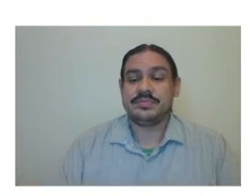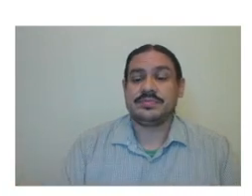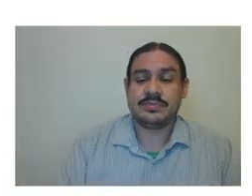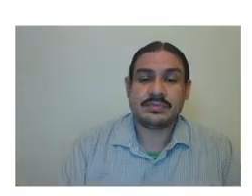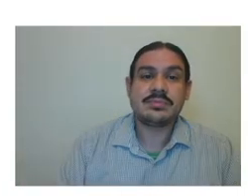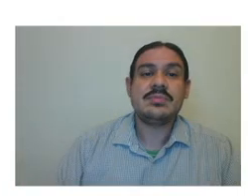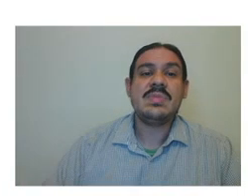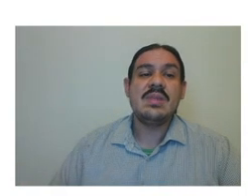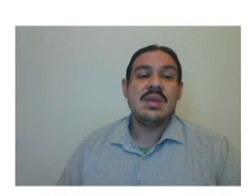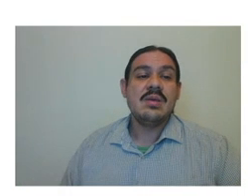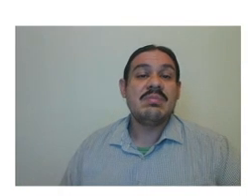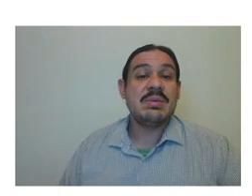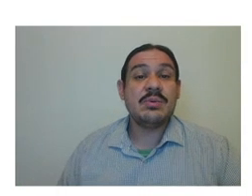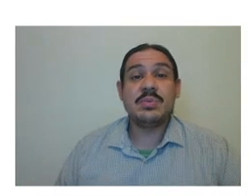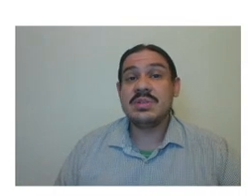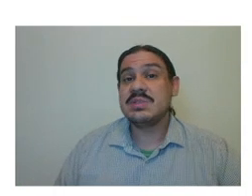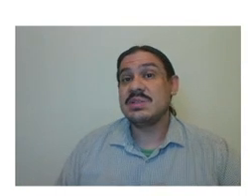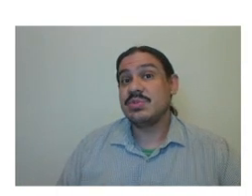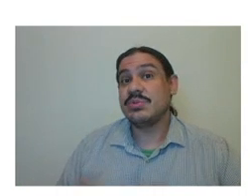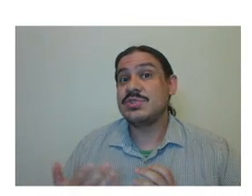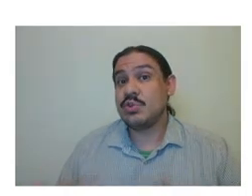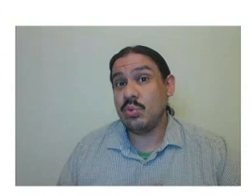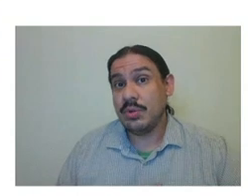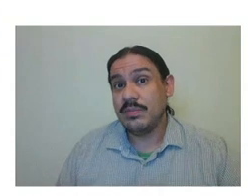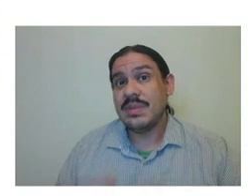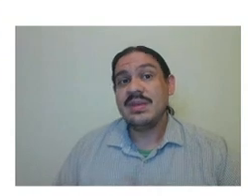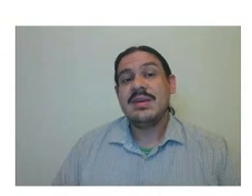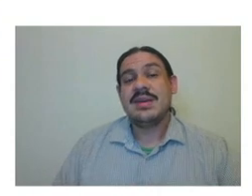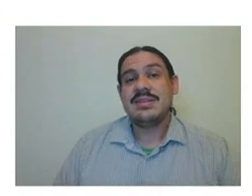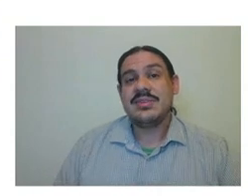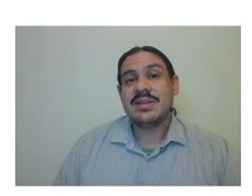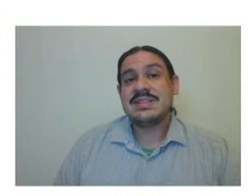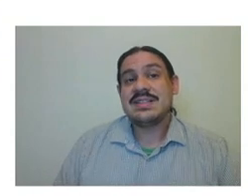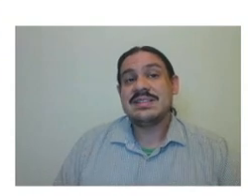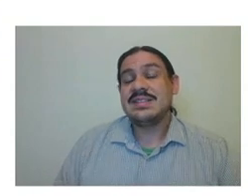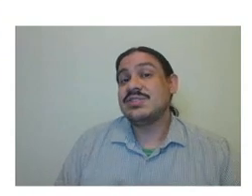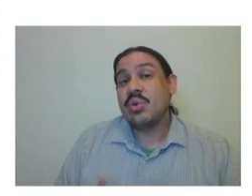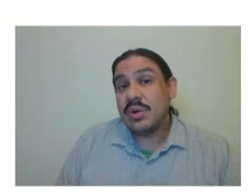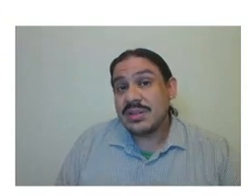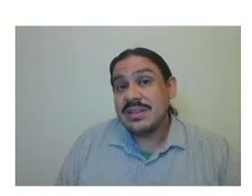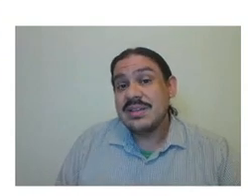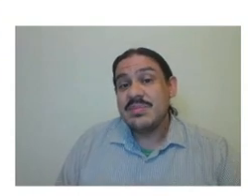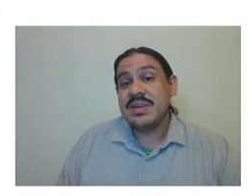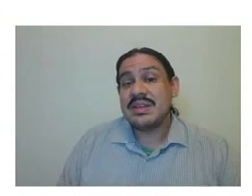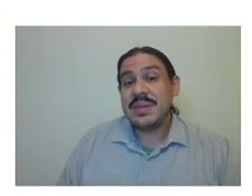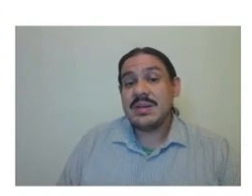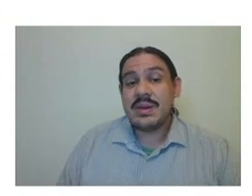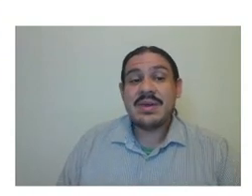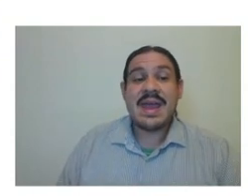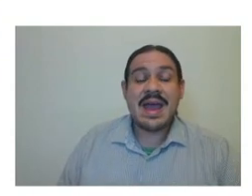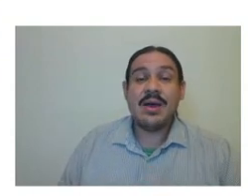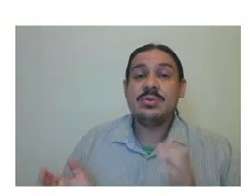teach deaf children in the